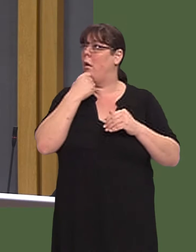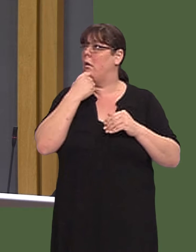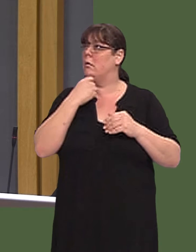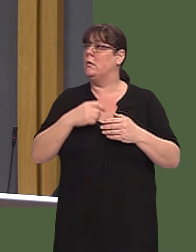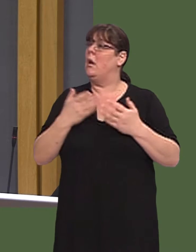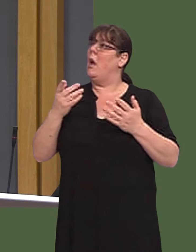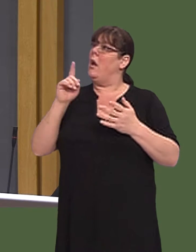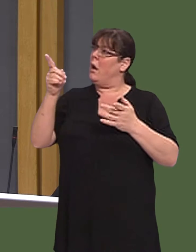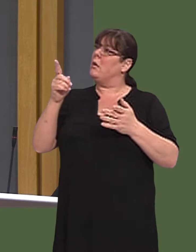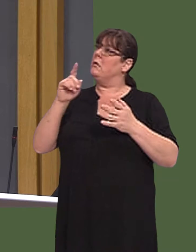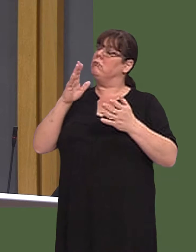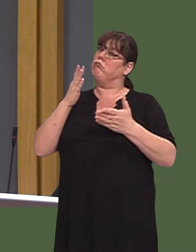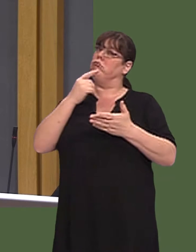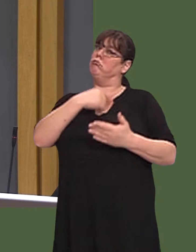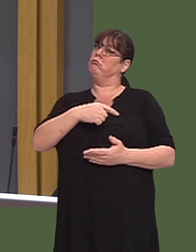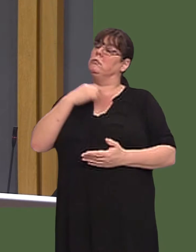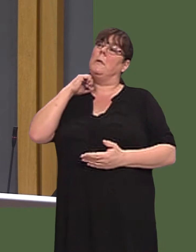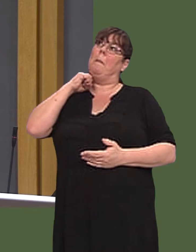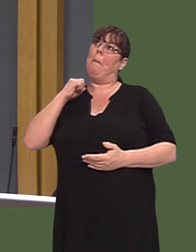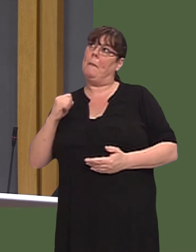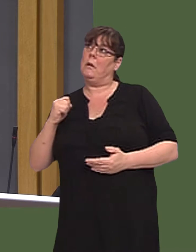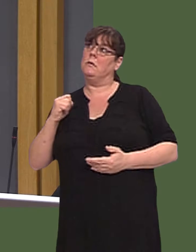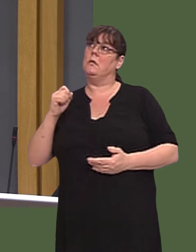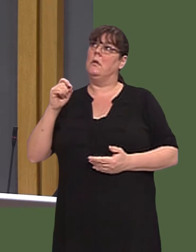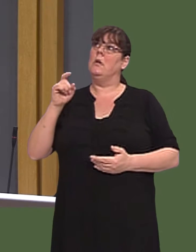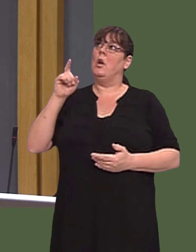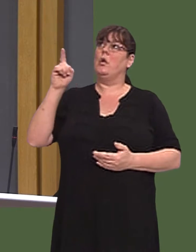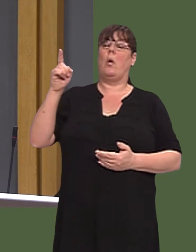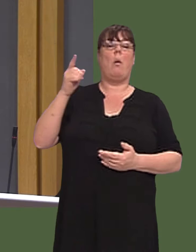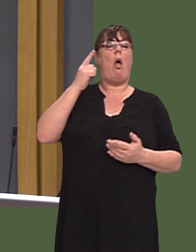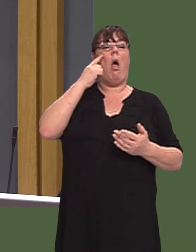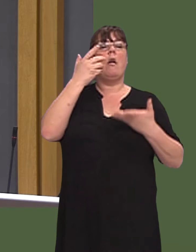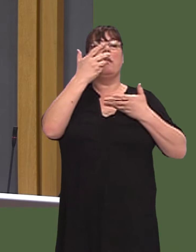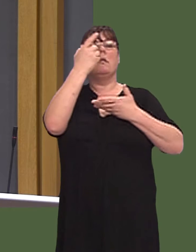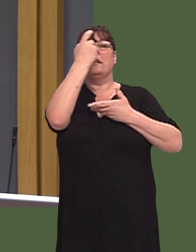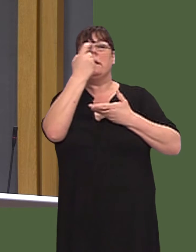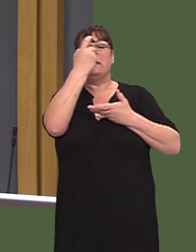Will you make a commitment to take seriously the suggestions that will be submitted by